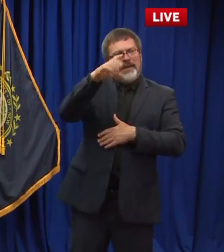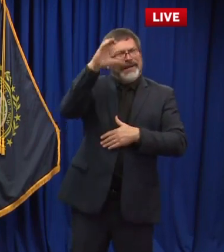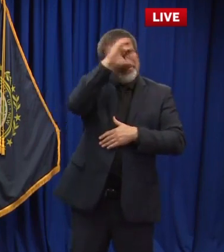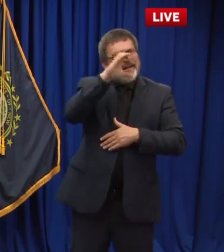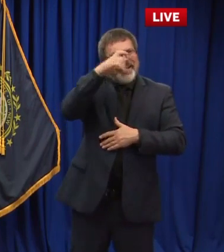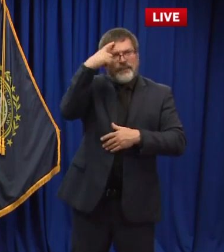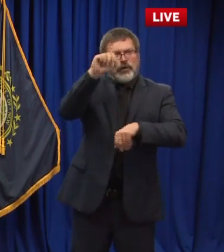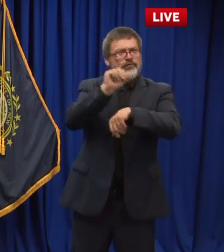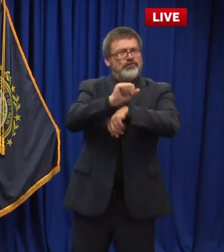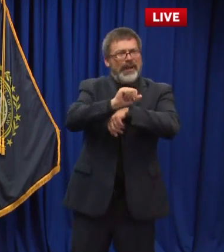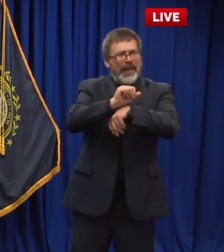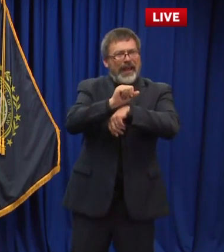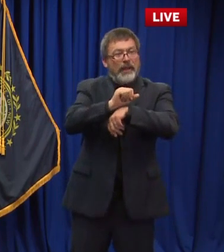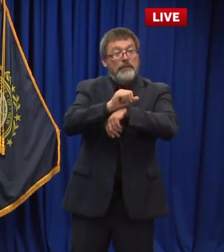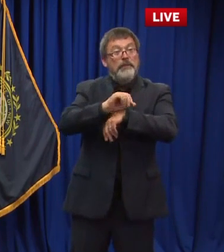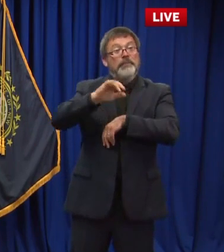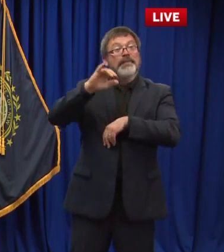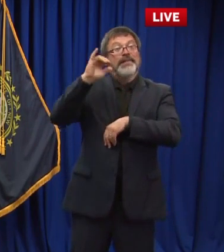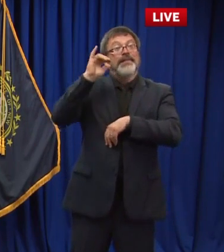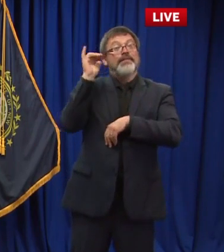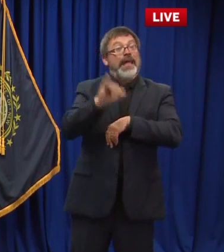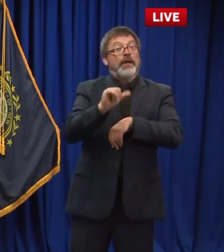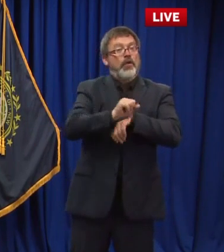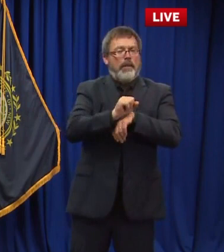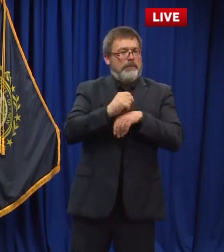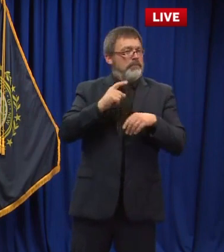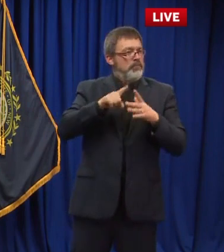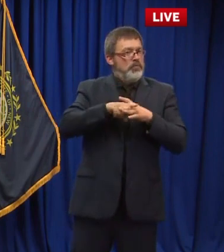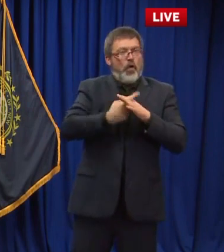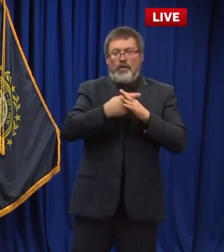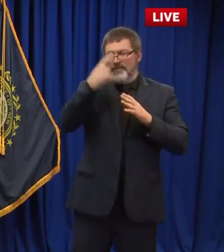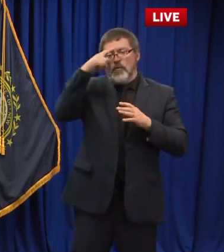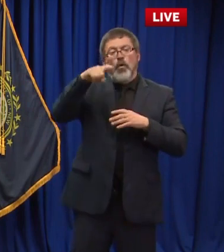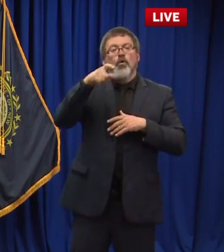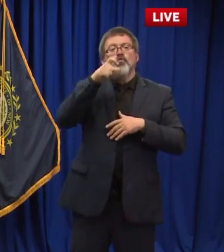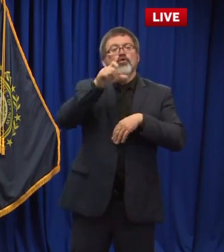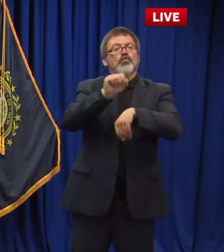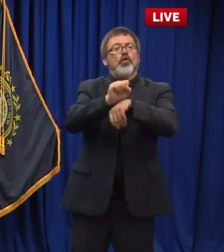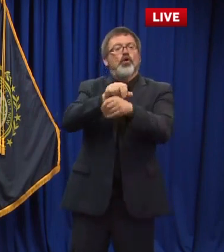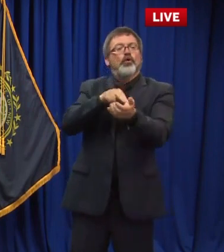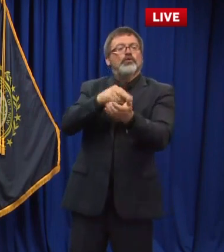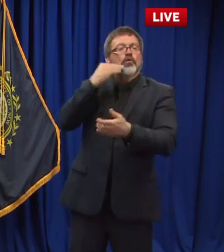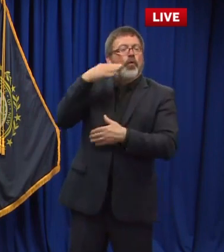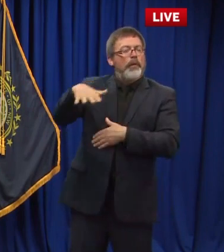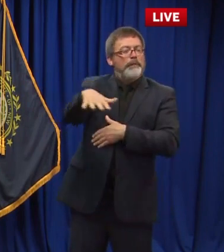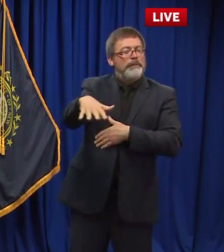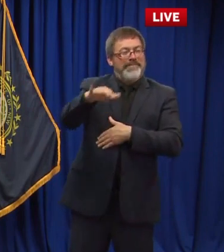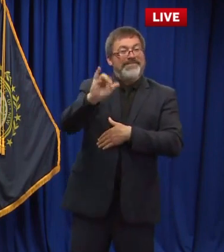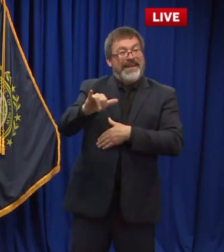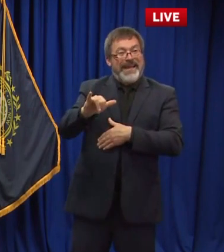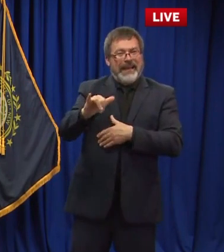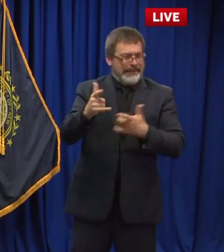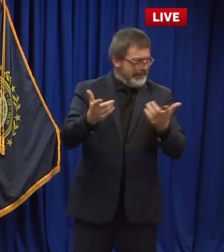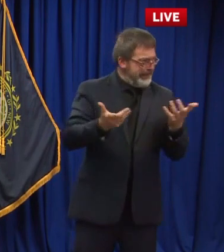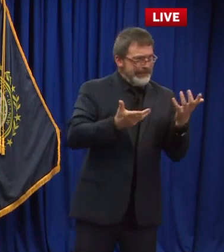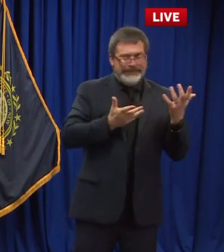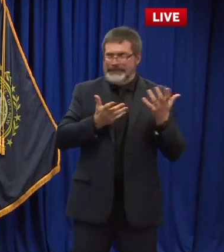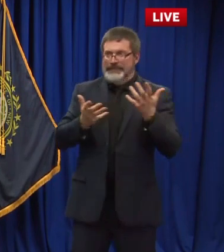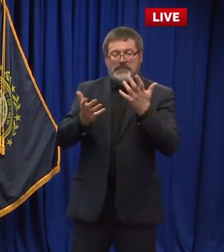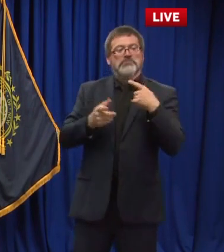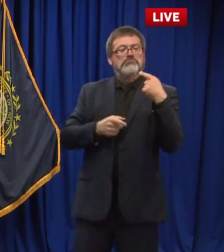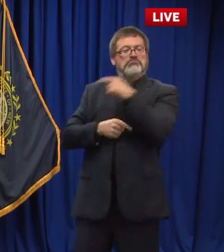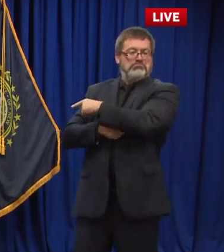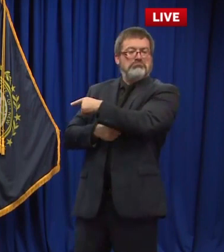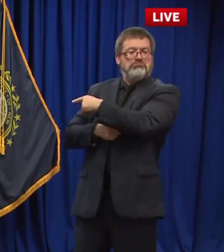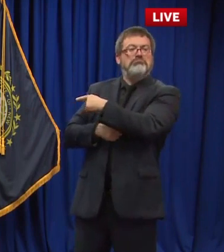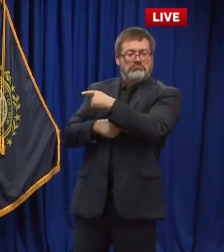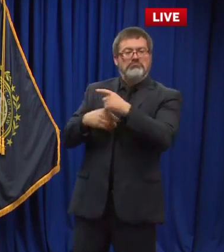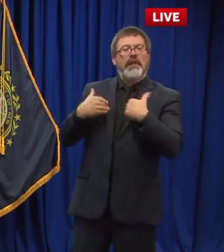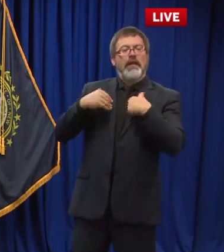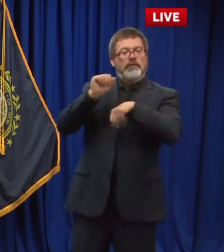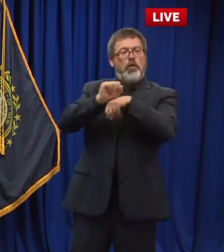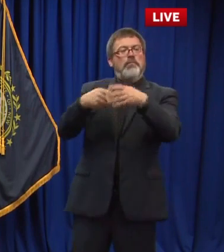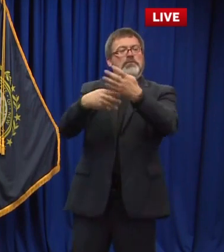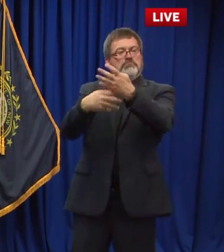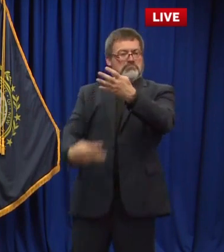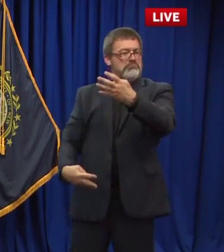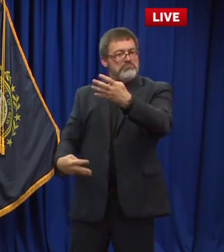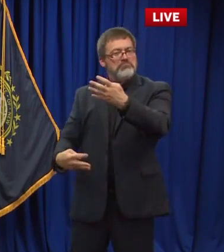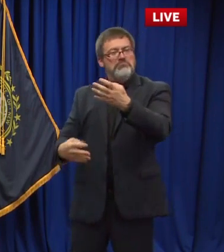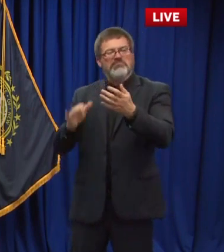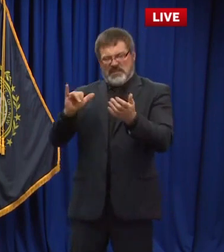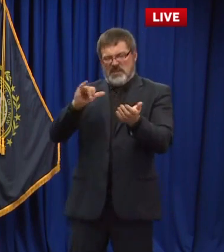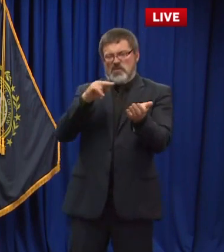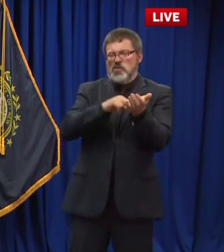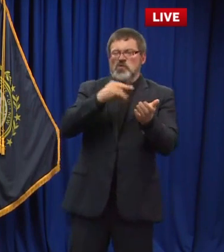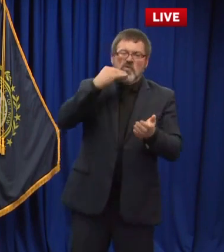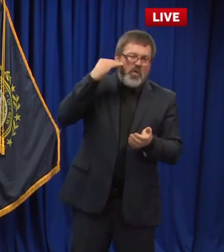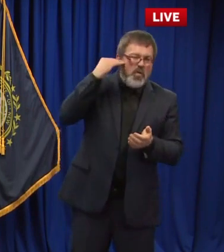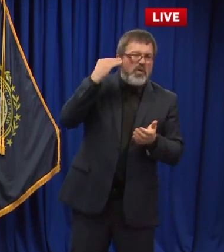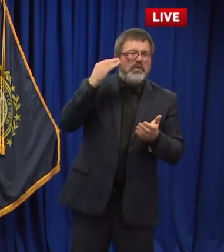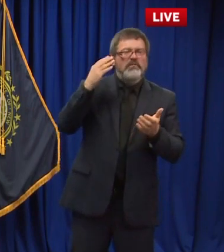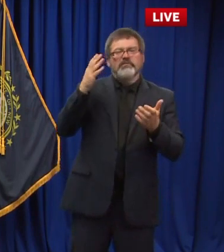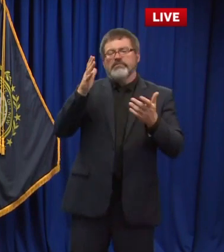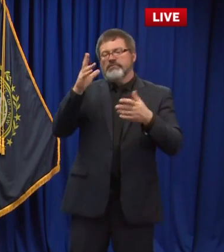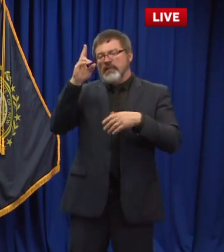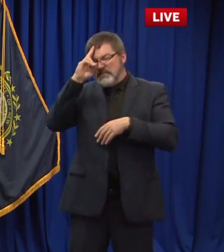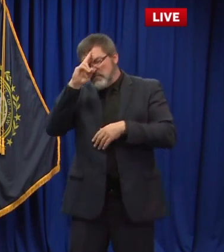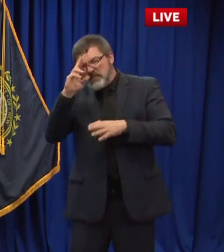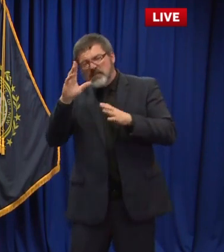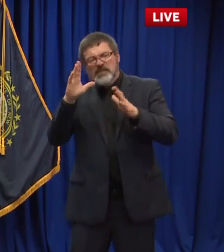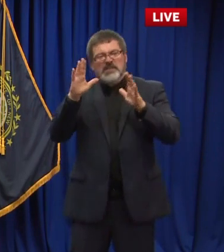IF YOU REMEMBER, WE STARTED JUST WITH OUR LONG-TERM CARE PROVIDERS, THE DEPARTMENT OF EMPLOYMENT SECURITY SET UP A PORTAL WHERE IF YOU WERE UNEMPLOYED AND LOOKING FOR A